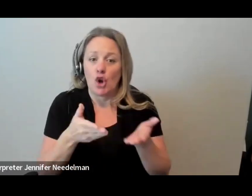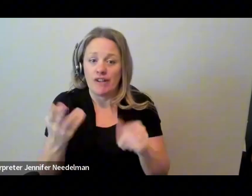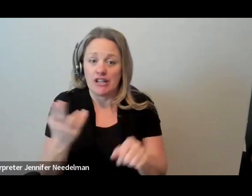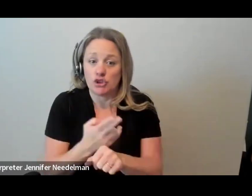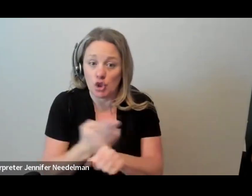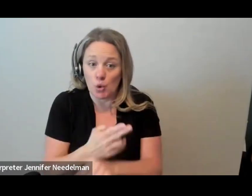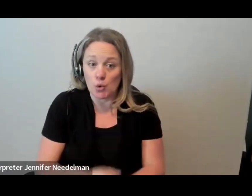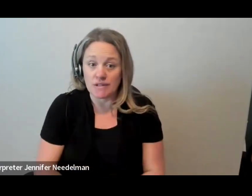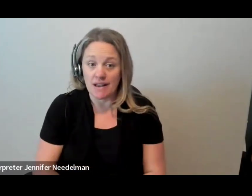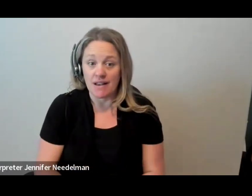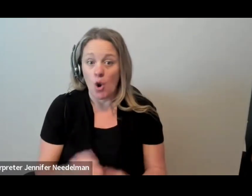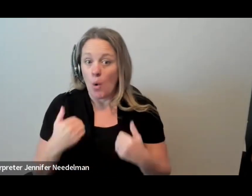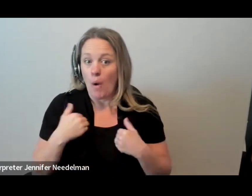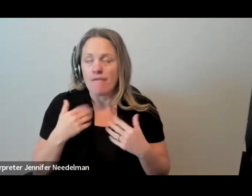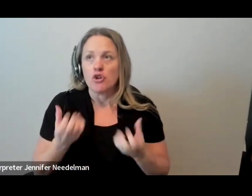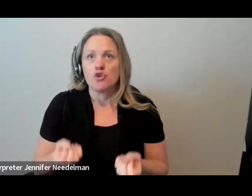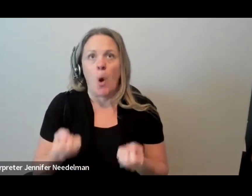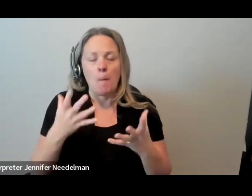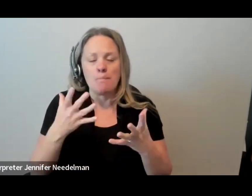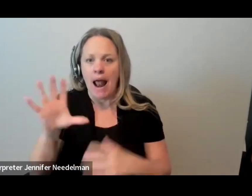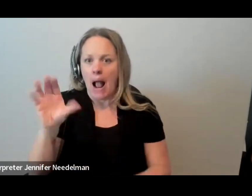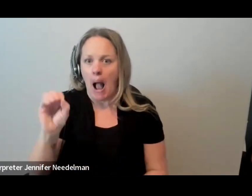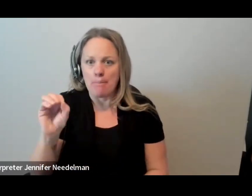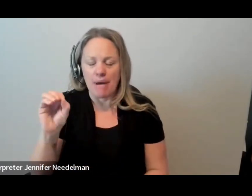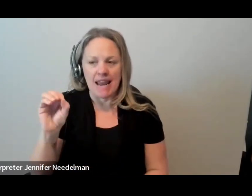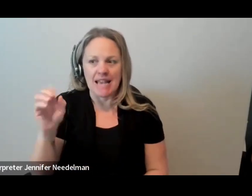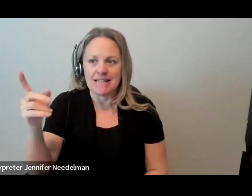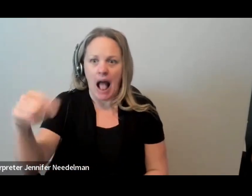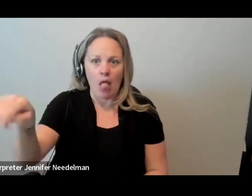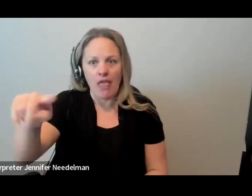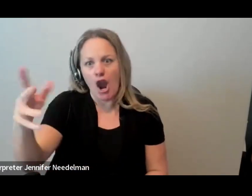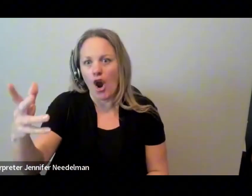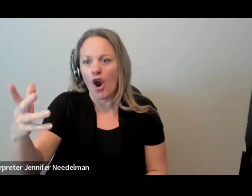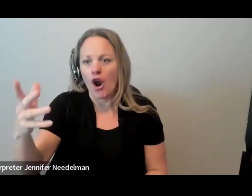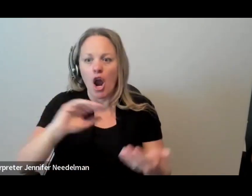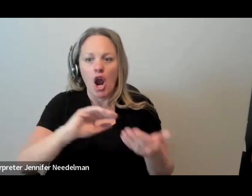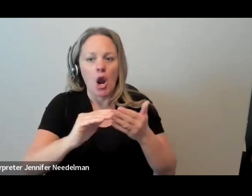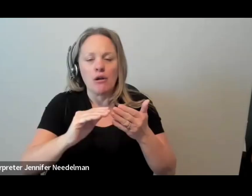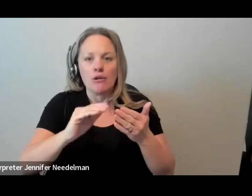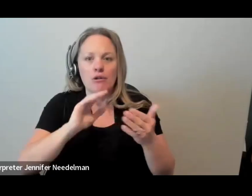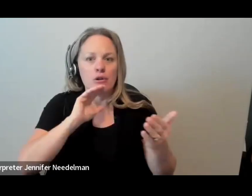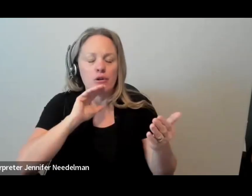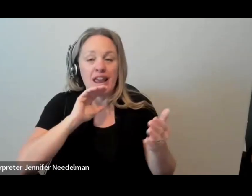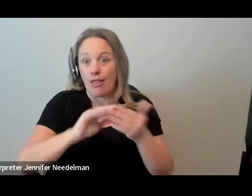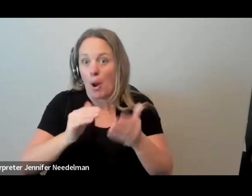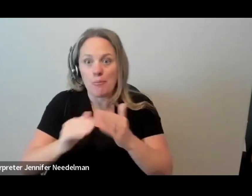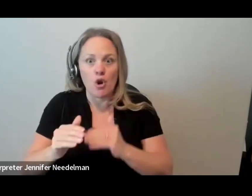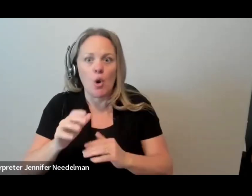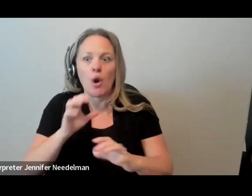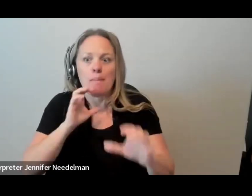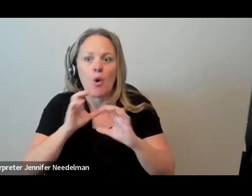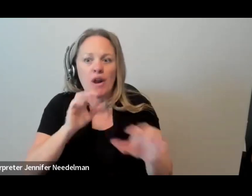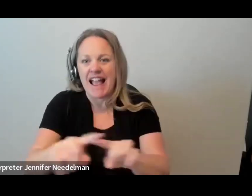so many companies out there that are communicating similar things. And if you don't know about accessibility,